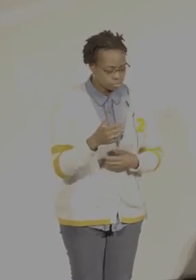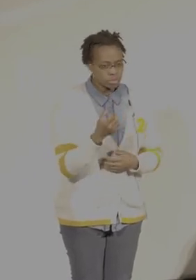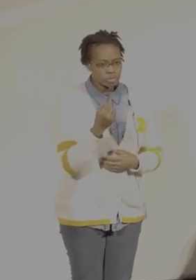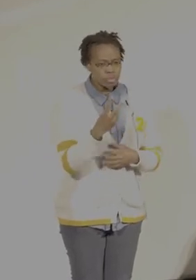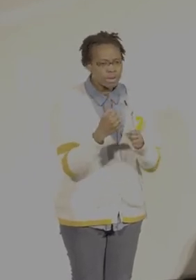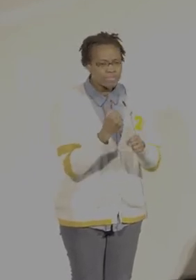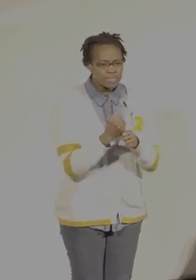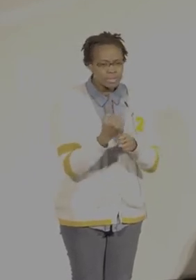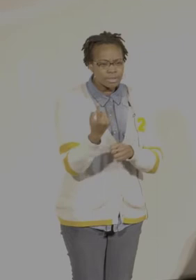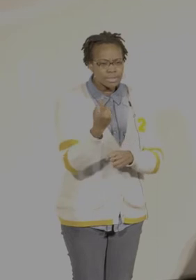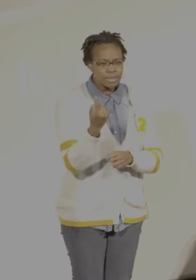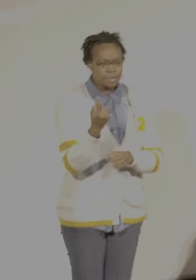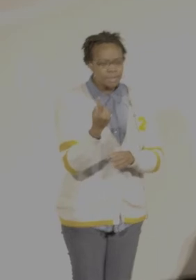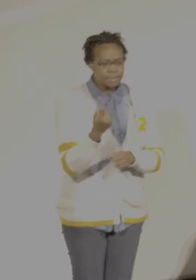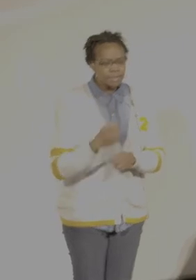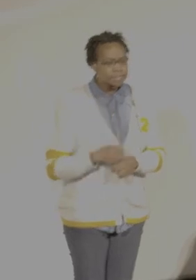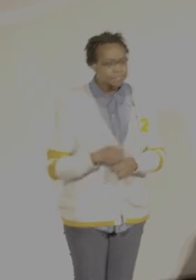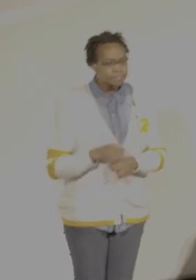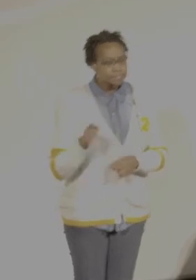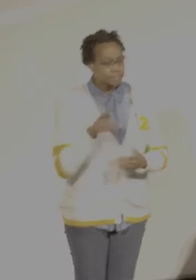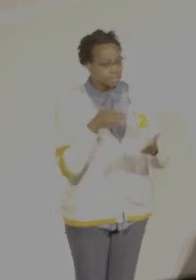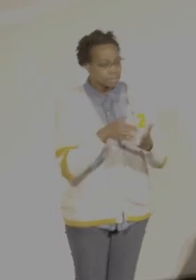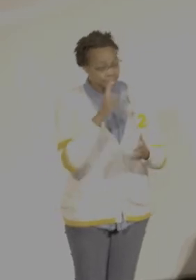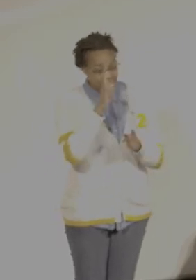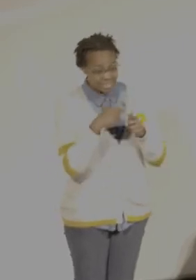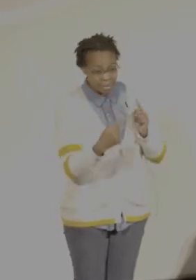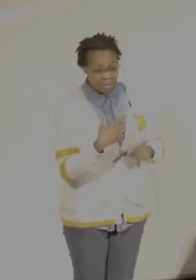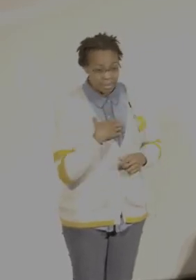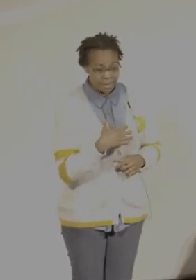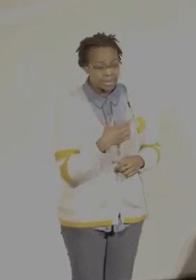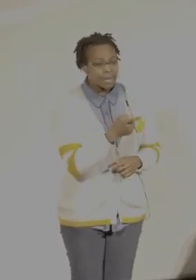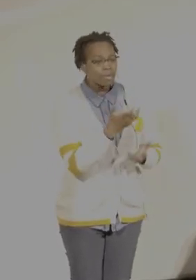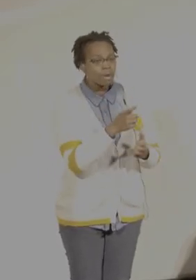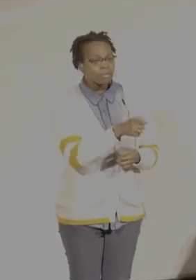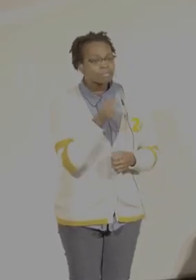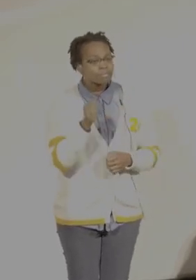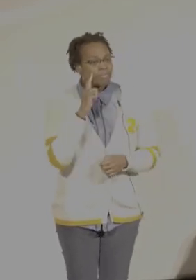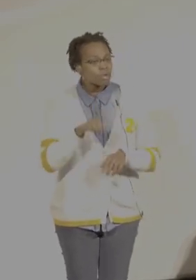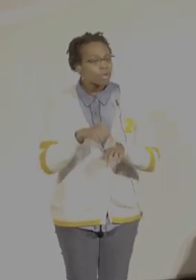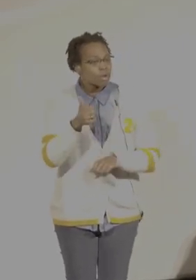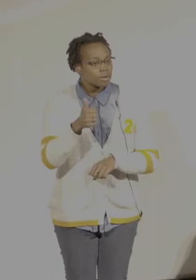or something like this. The prosecution is appealing this 'cause they want him to be put away for longer.